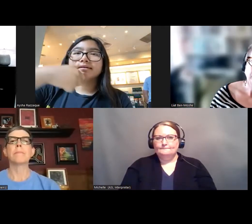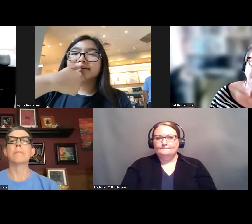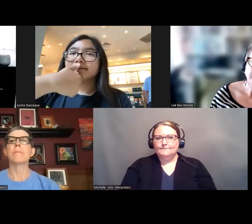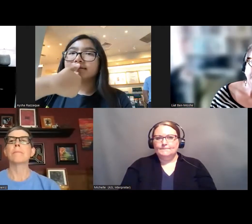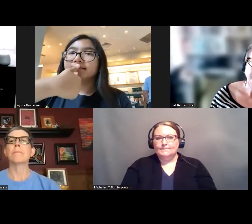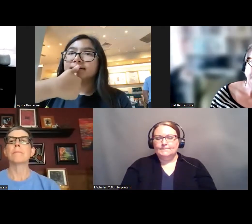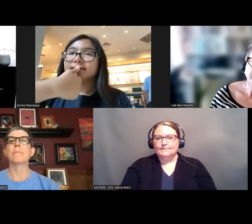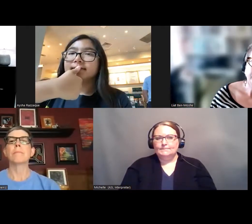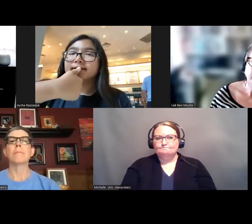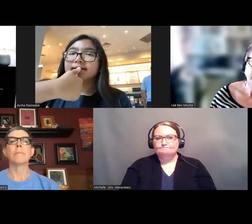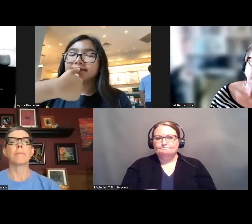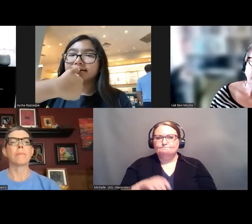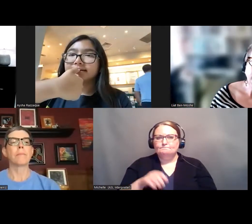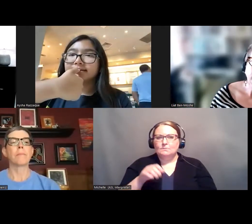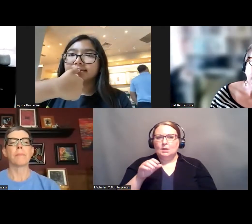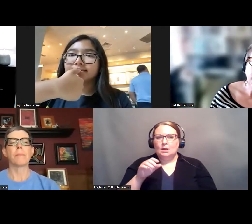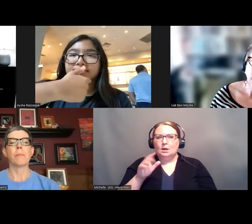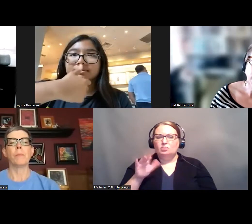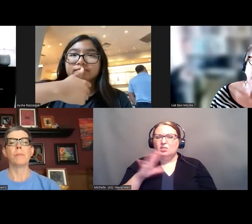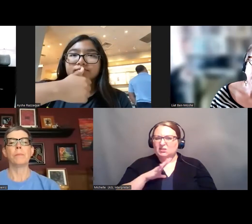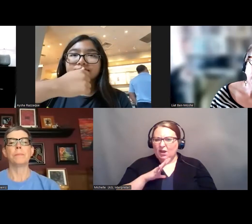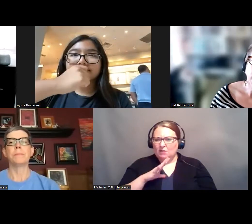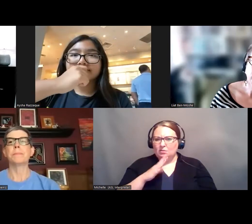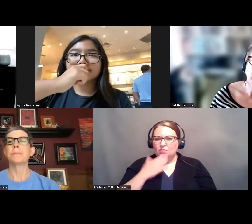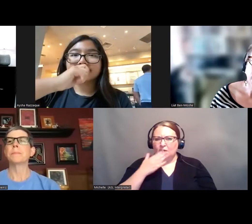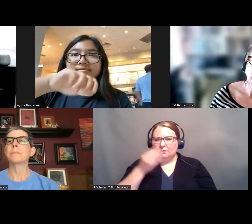So that's fine. Thank you for letting us know, Aysha.